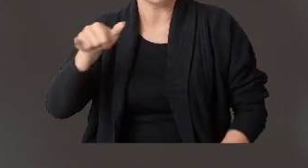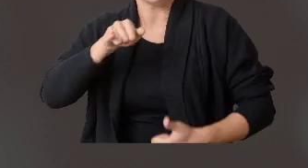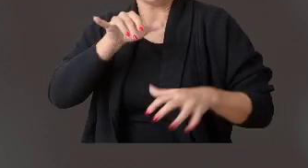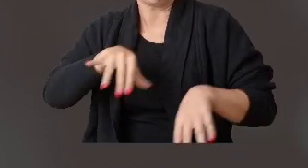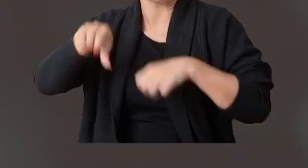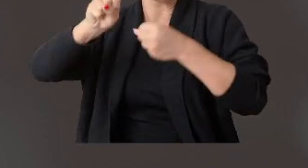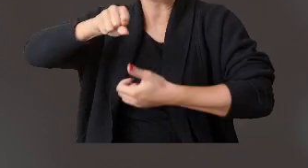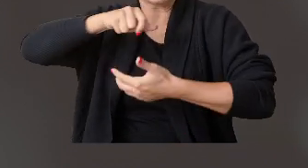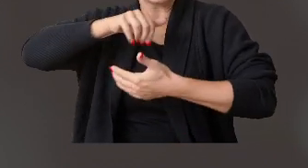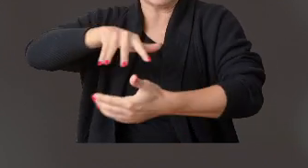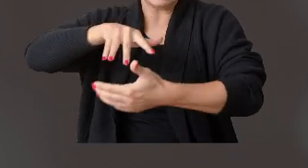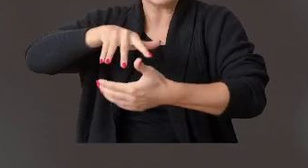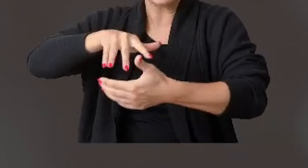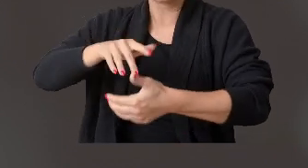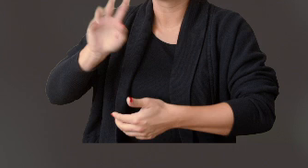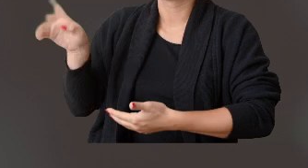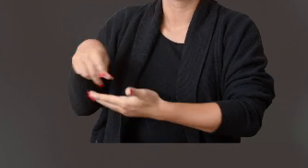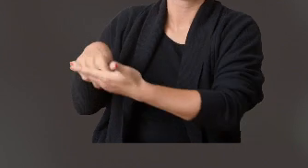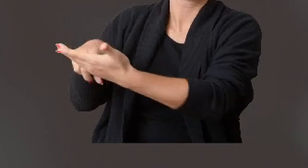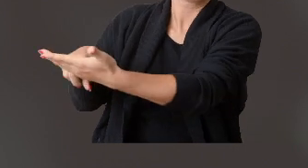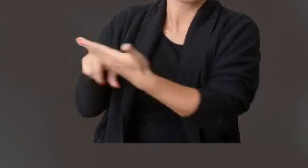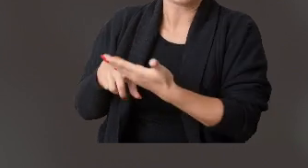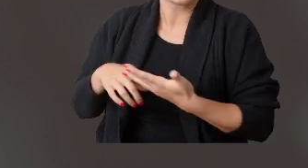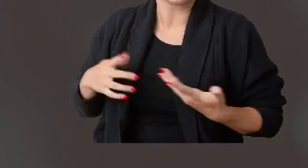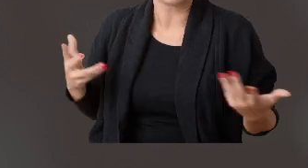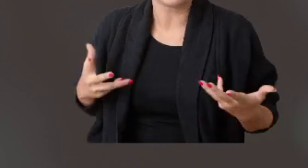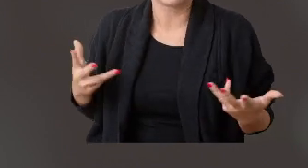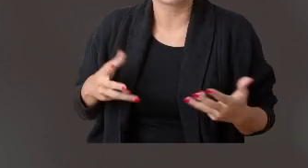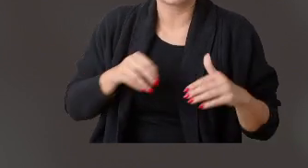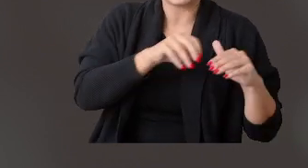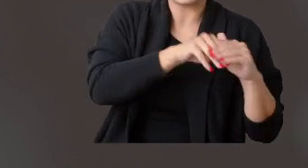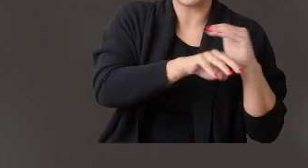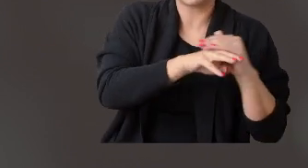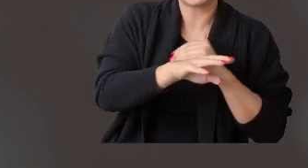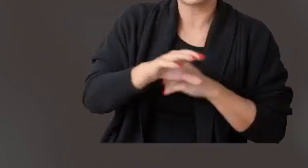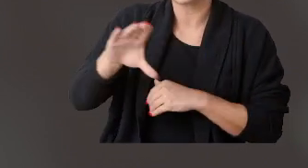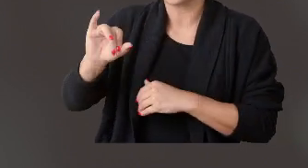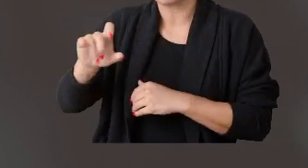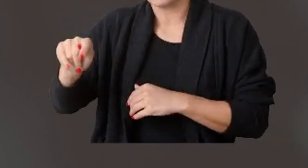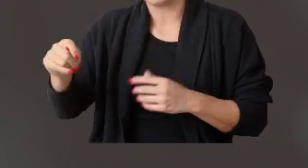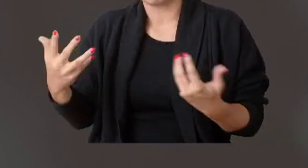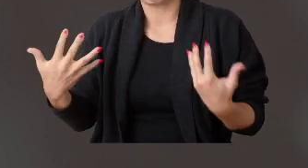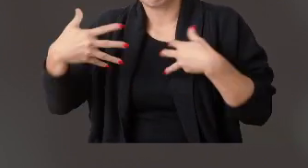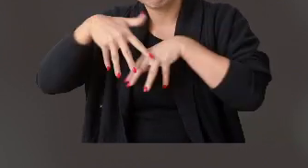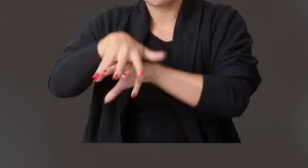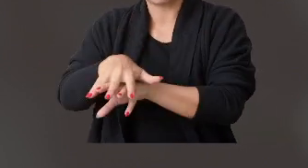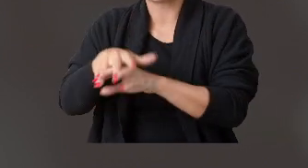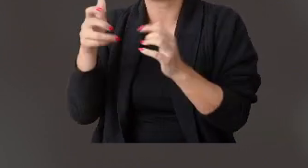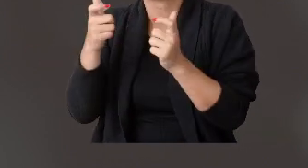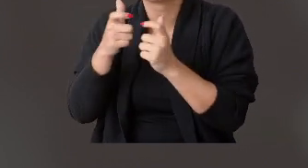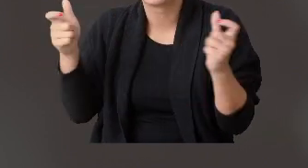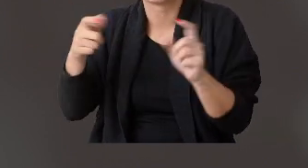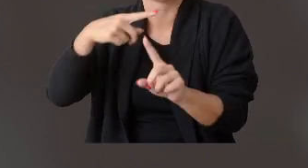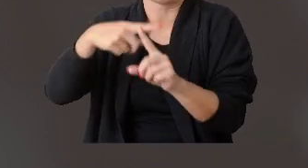and it really showed that accessibility and Copilot specifically is having a hugely